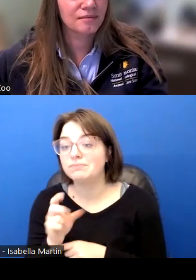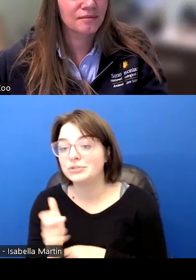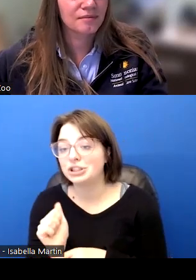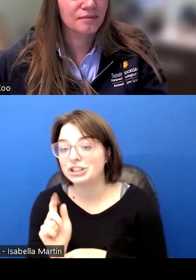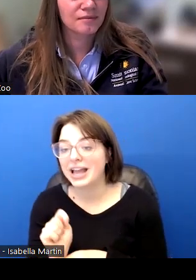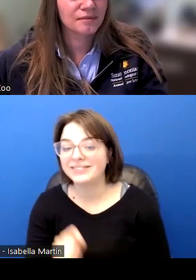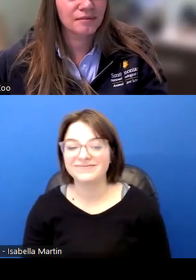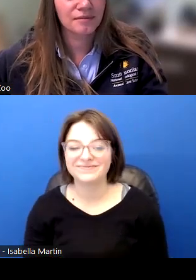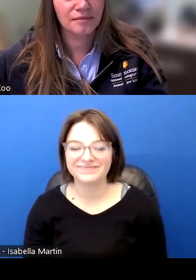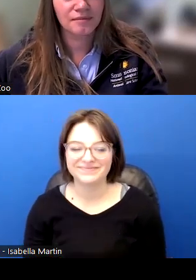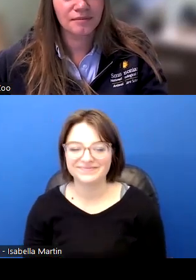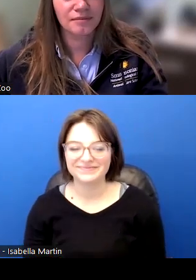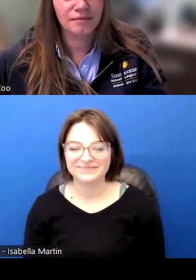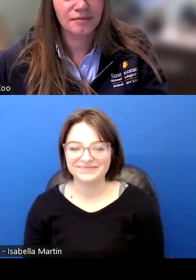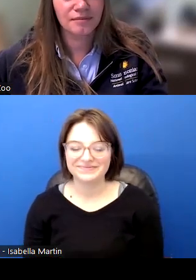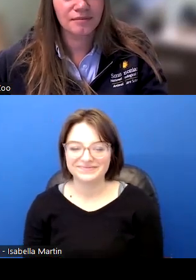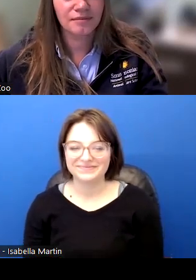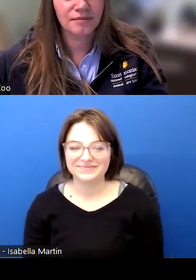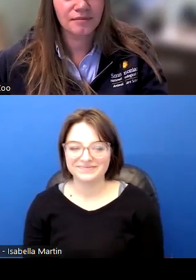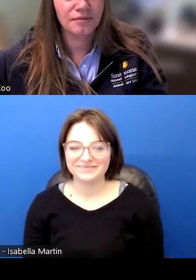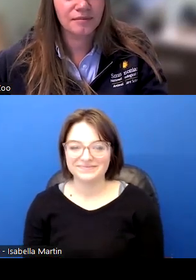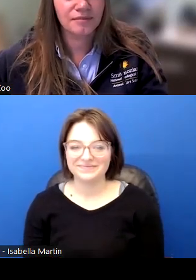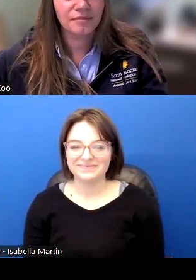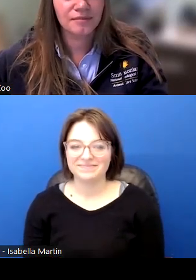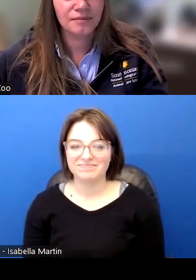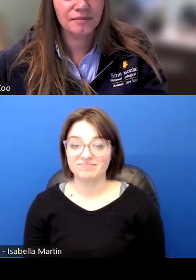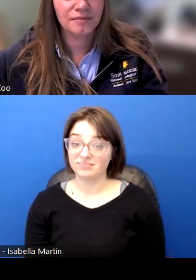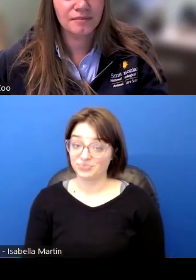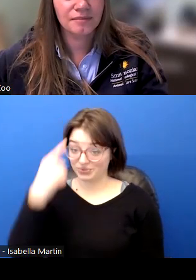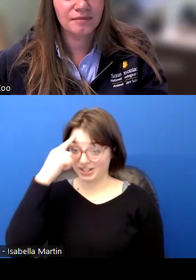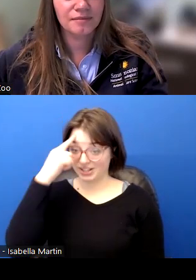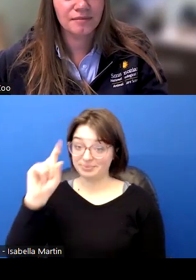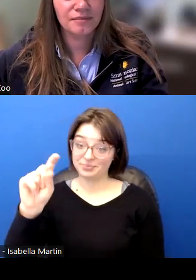and I'm going to launch the second one. What animal do you think eats this diet;